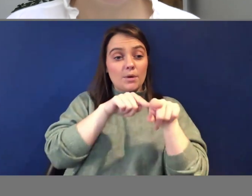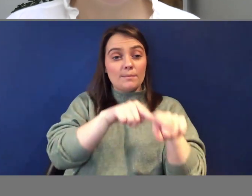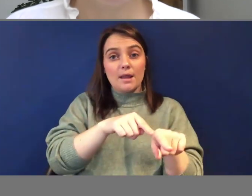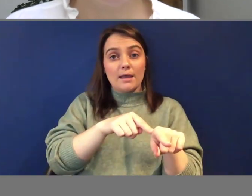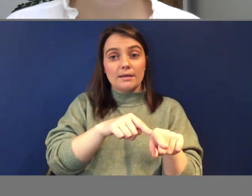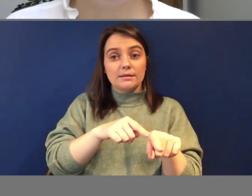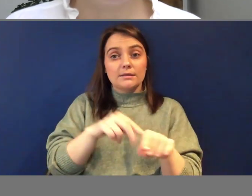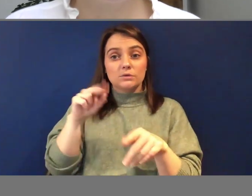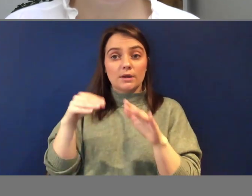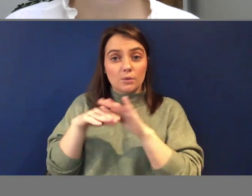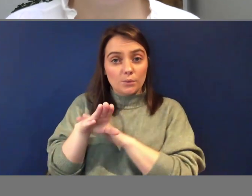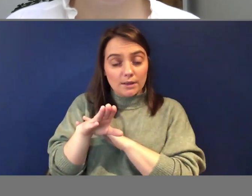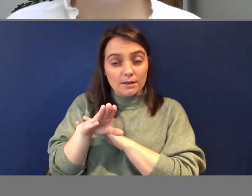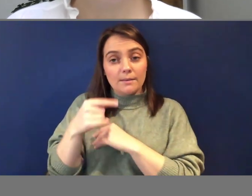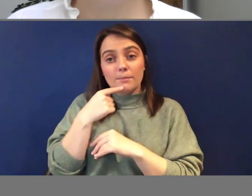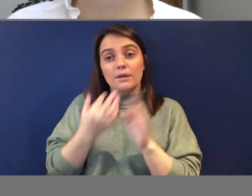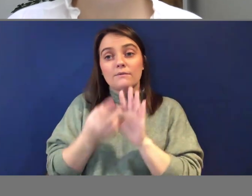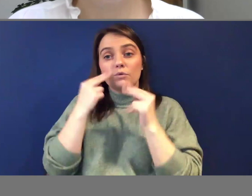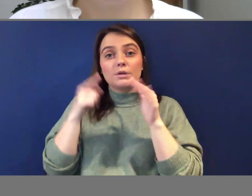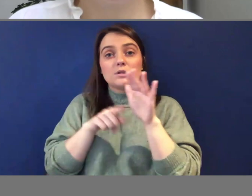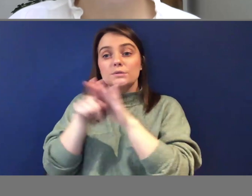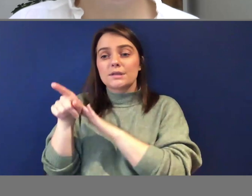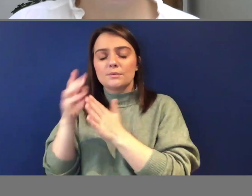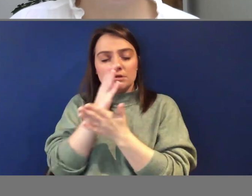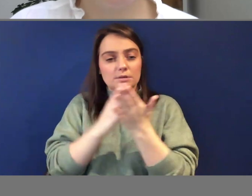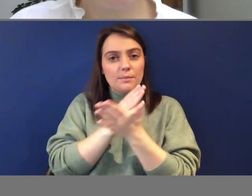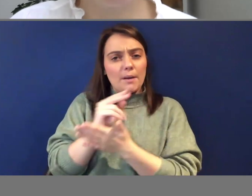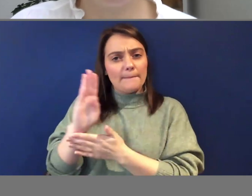happened and you need to escape now you're in a Part B stairs which may actually be quite unusable